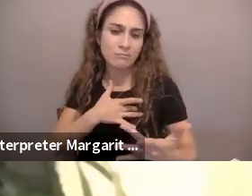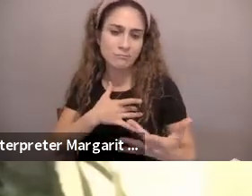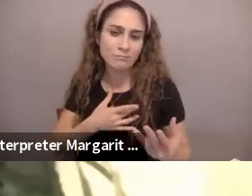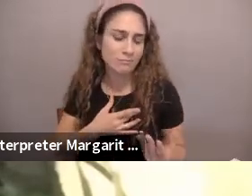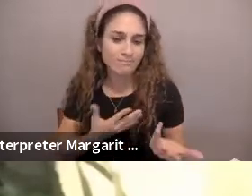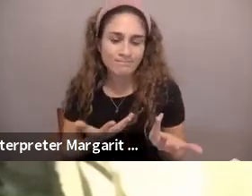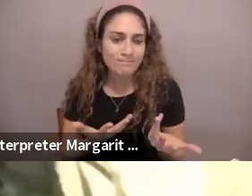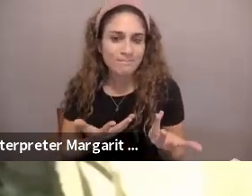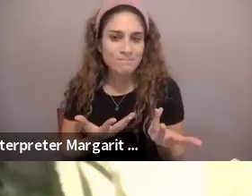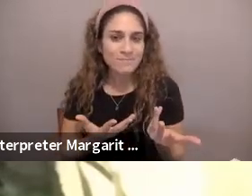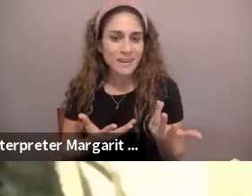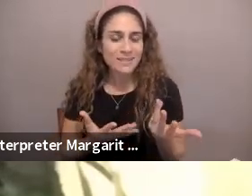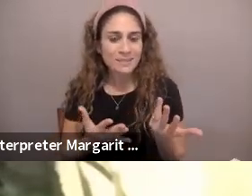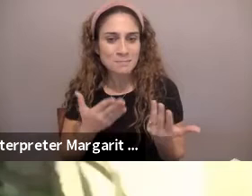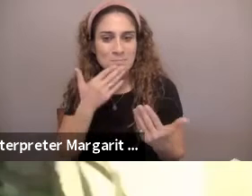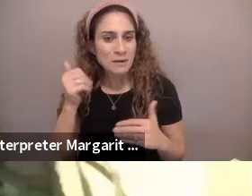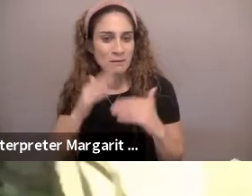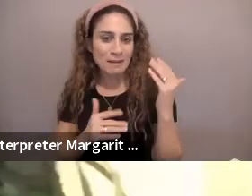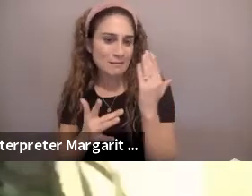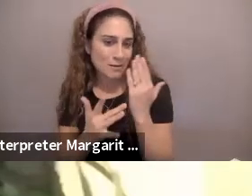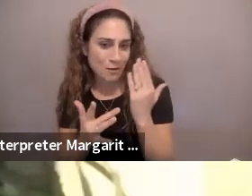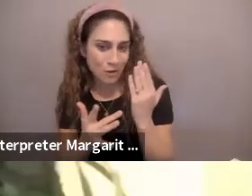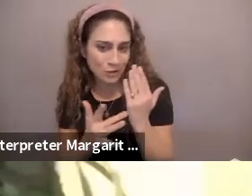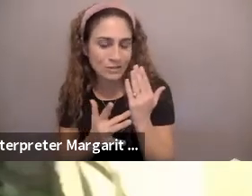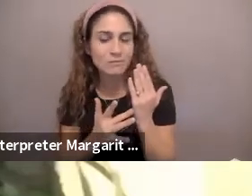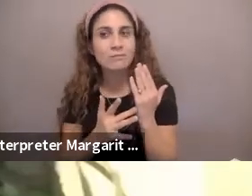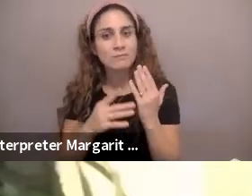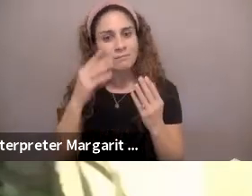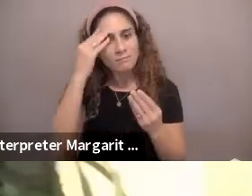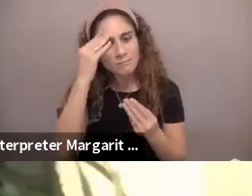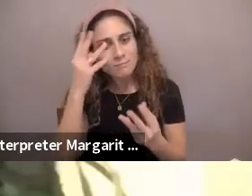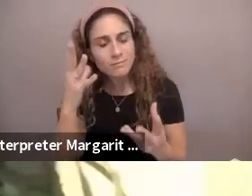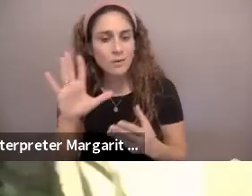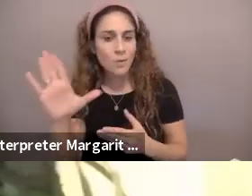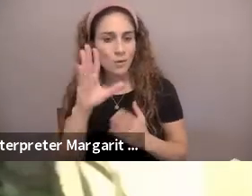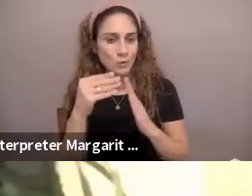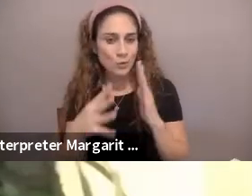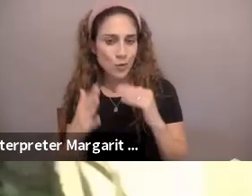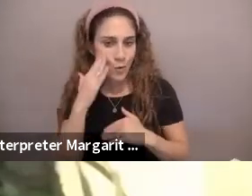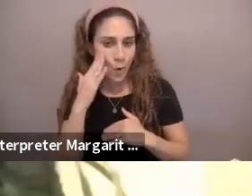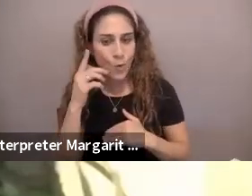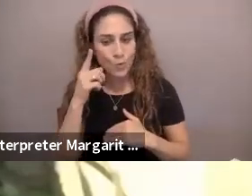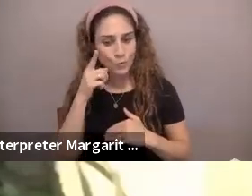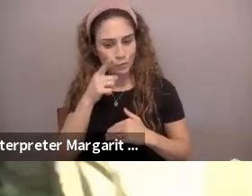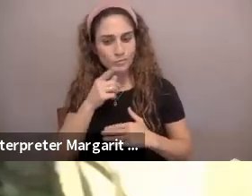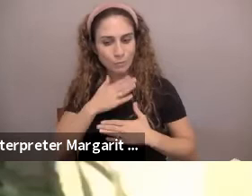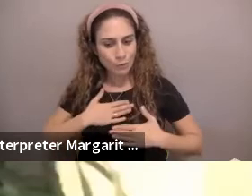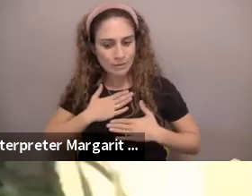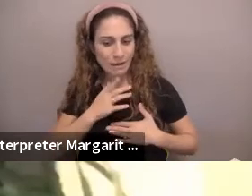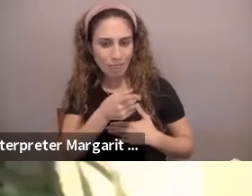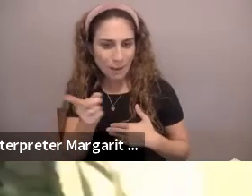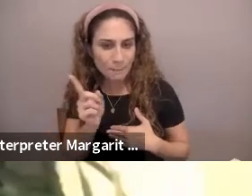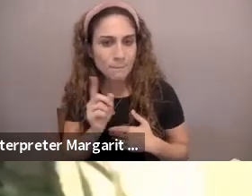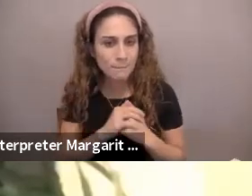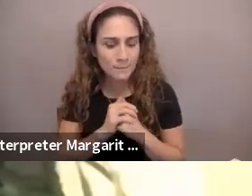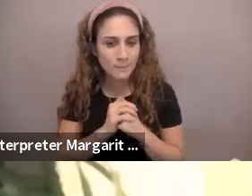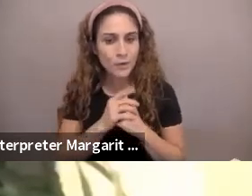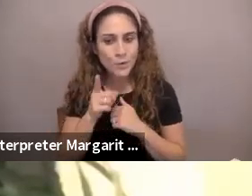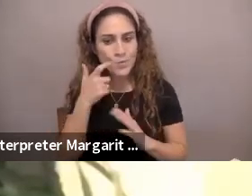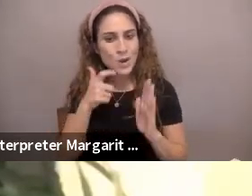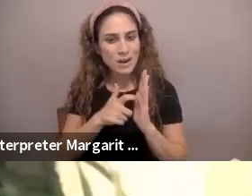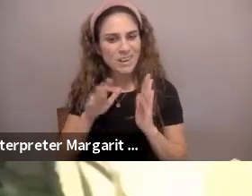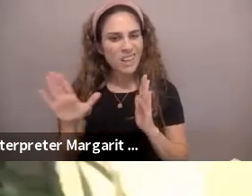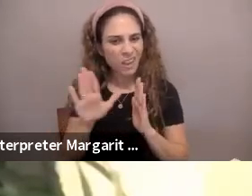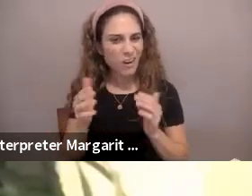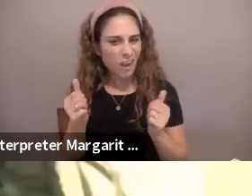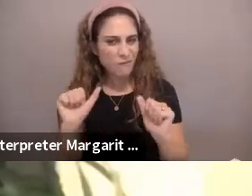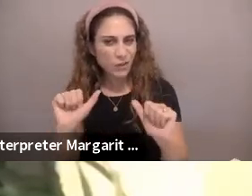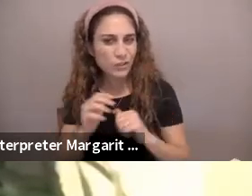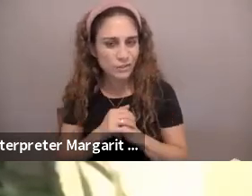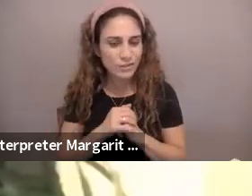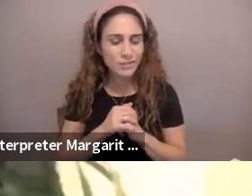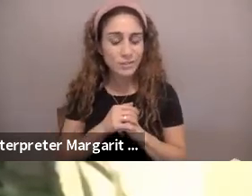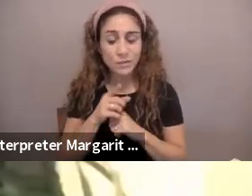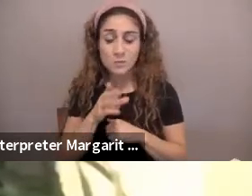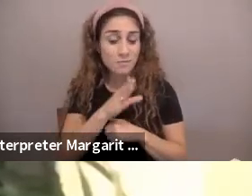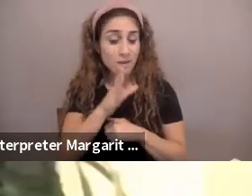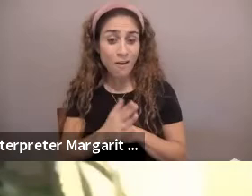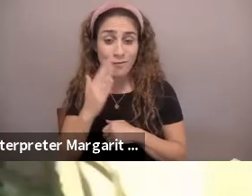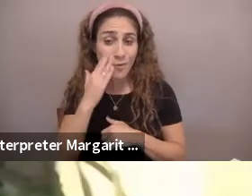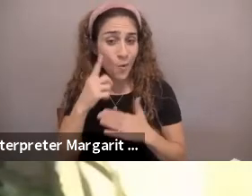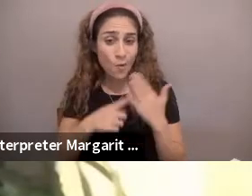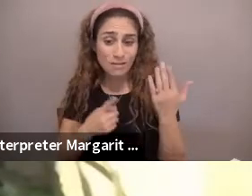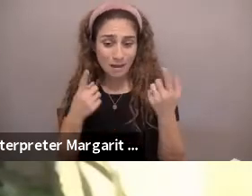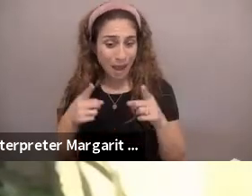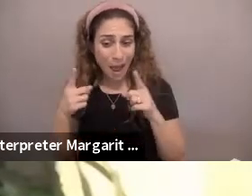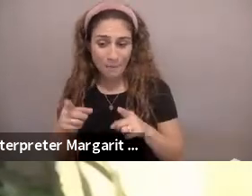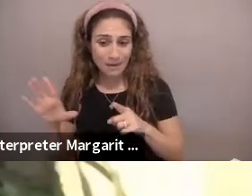Let them know that there are appreciated and then you as an instructor recognize that effort and the strength time. You never know what is happening behind the scenes and this pandemic.